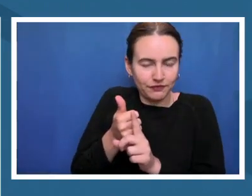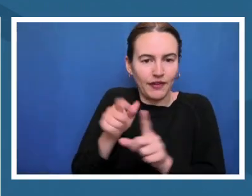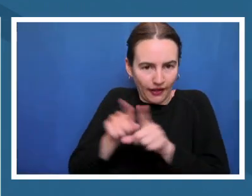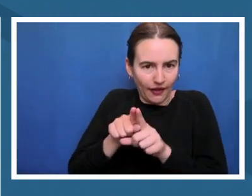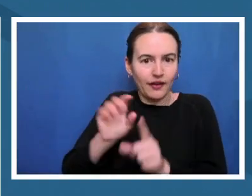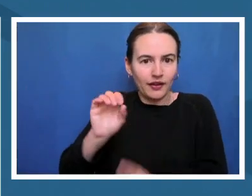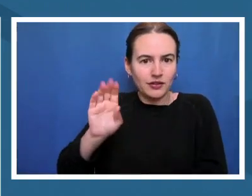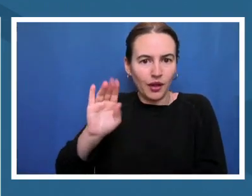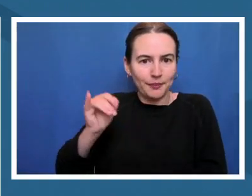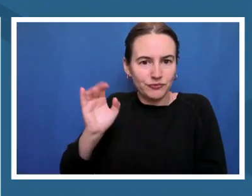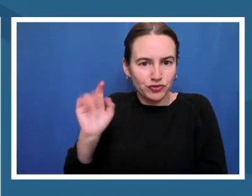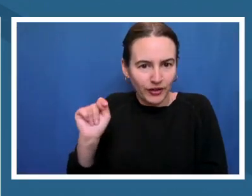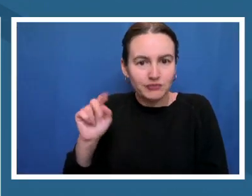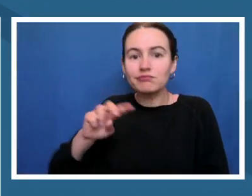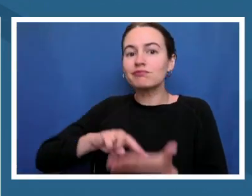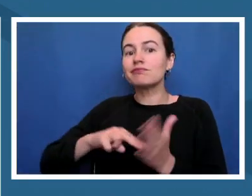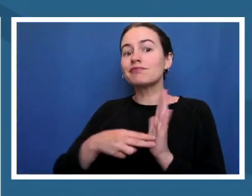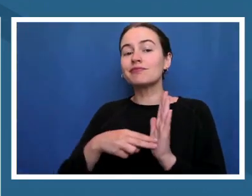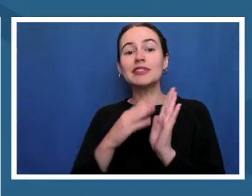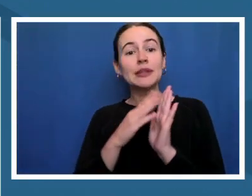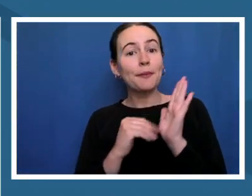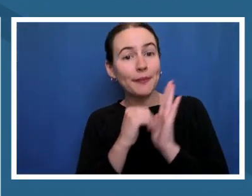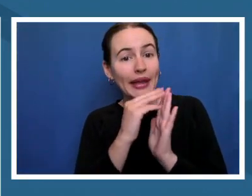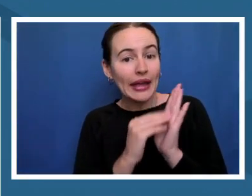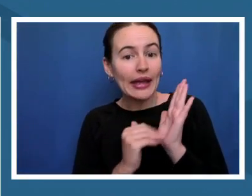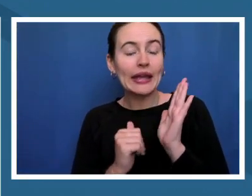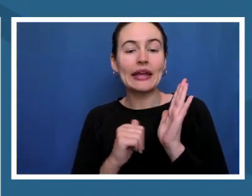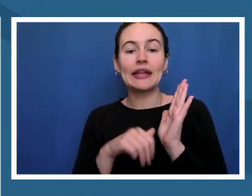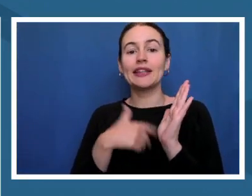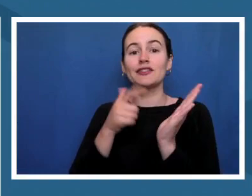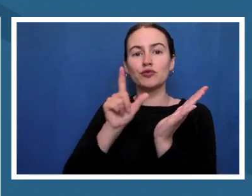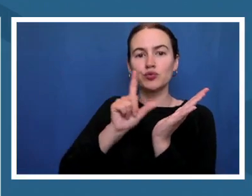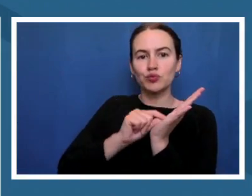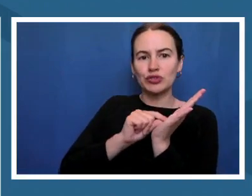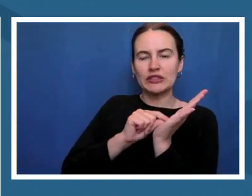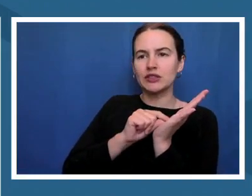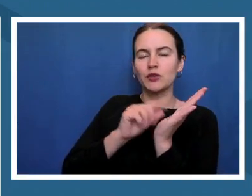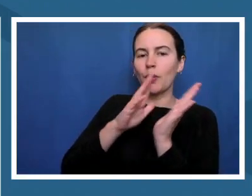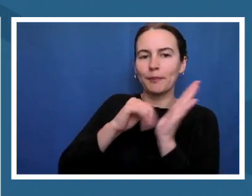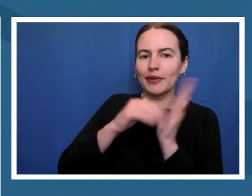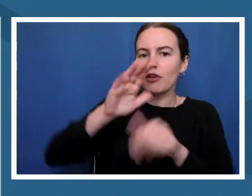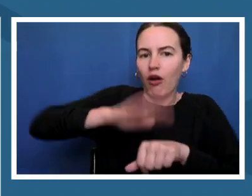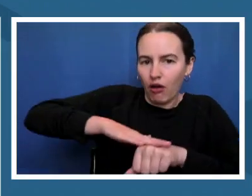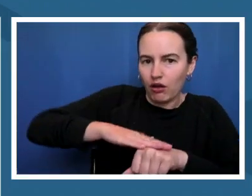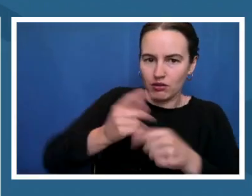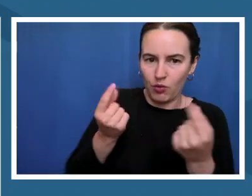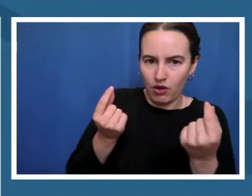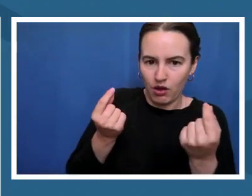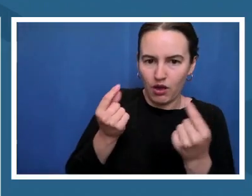and think about the the what it's printed on or painted on but then also